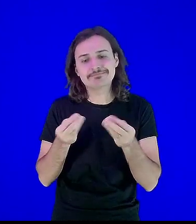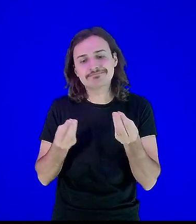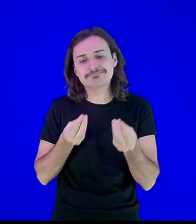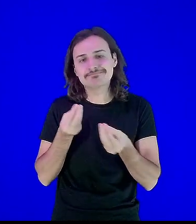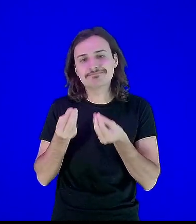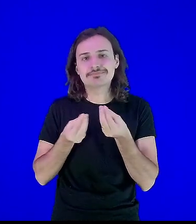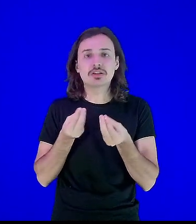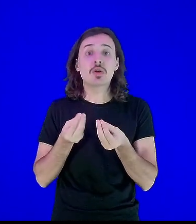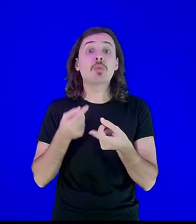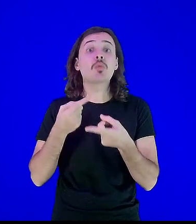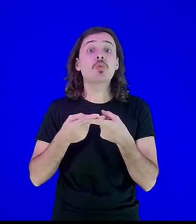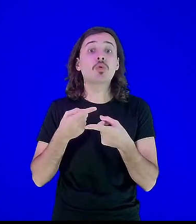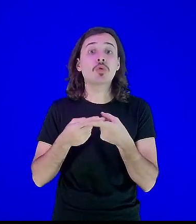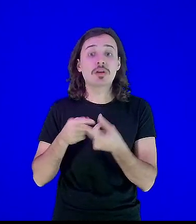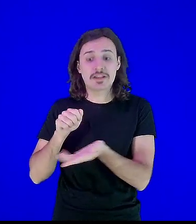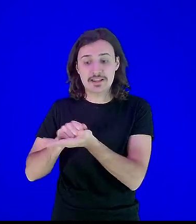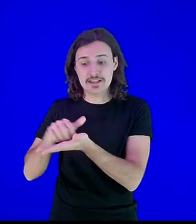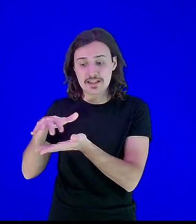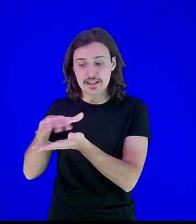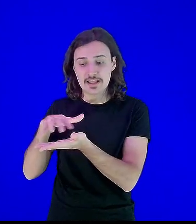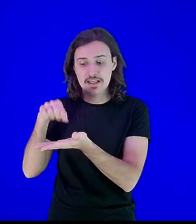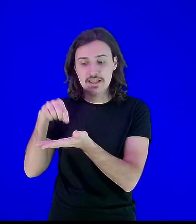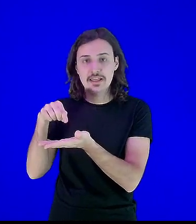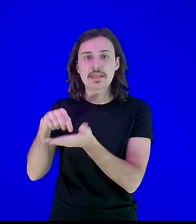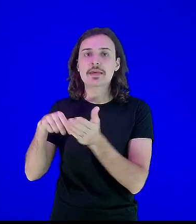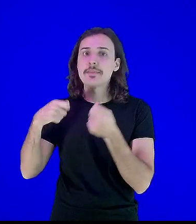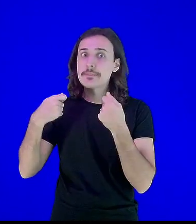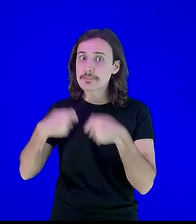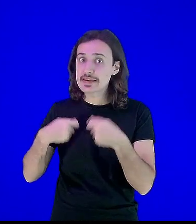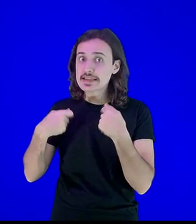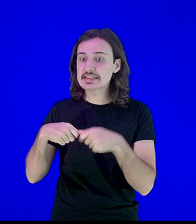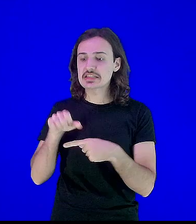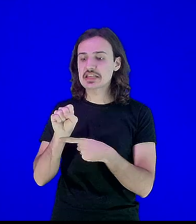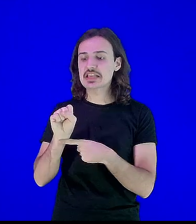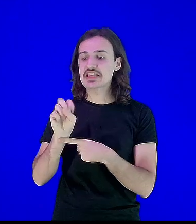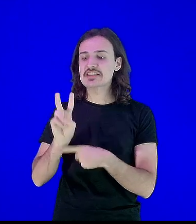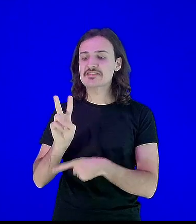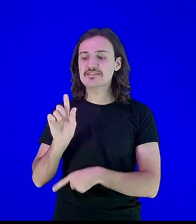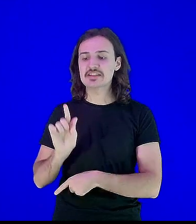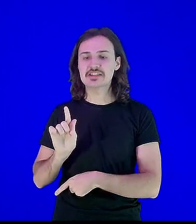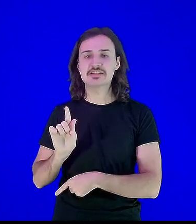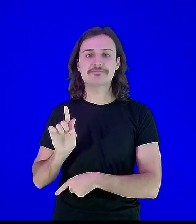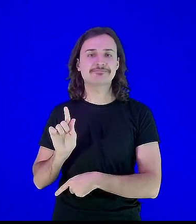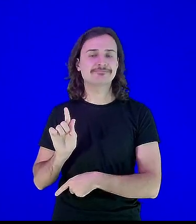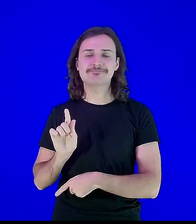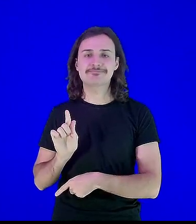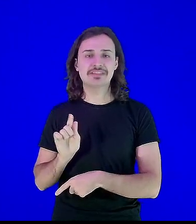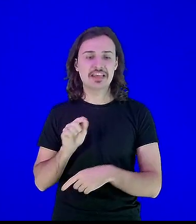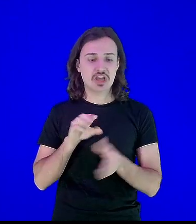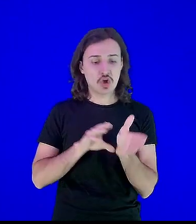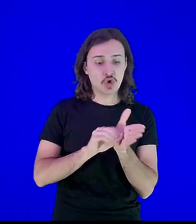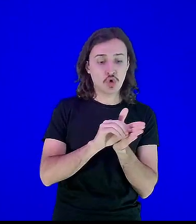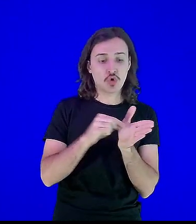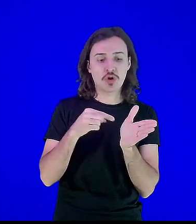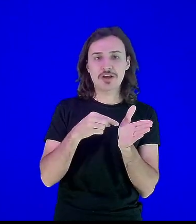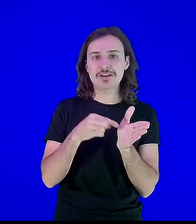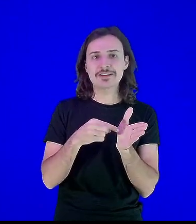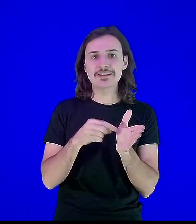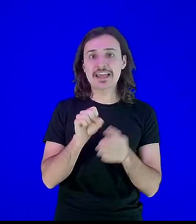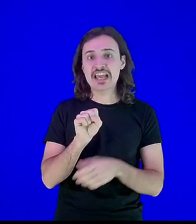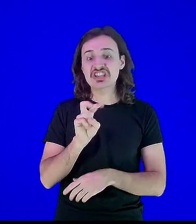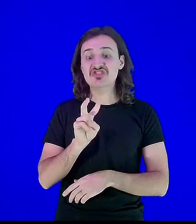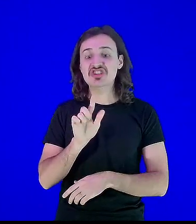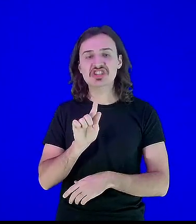and Google Docs currently doesn't support SVG that's why I moved on to create a full application